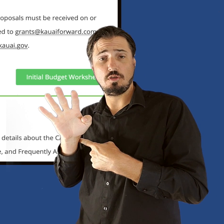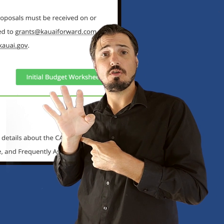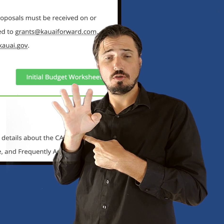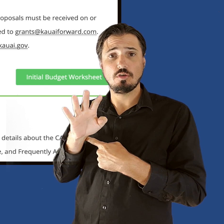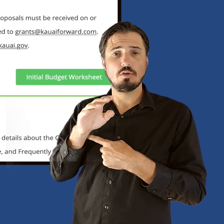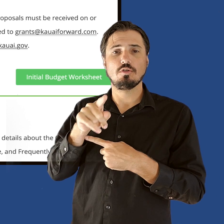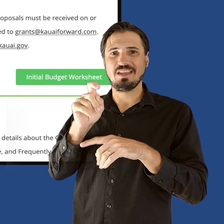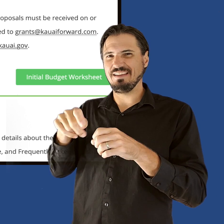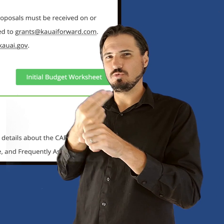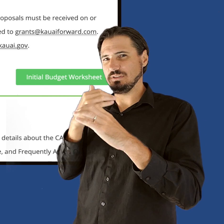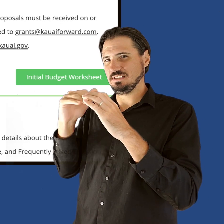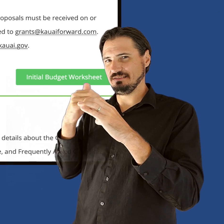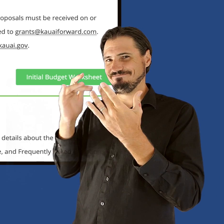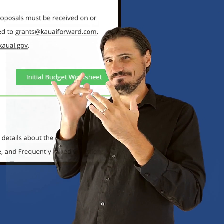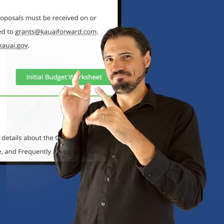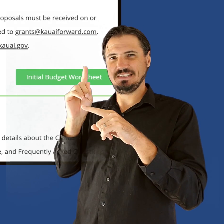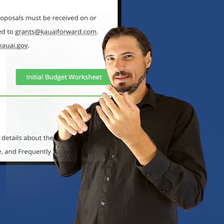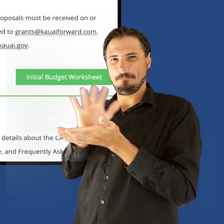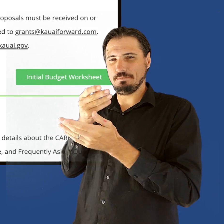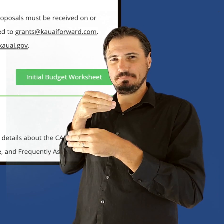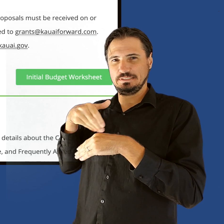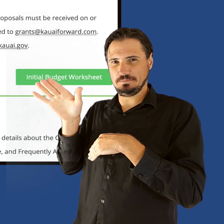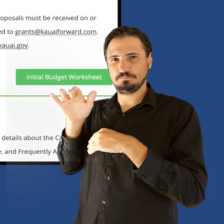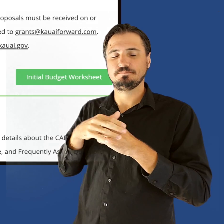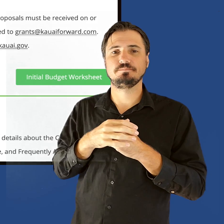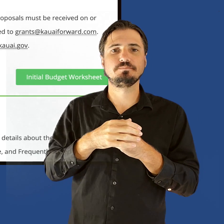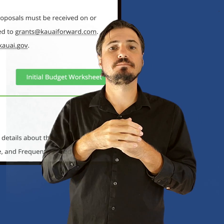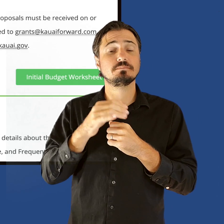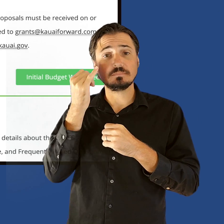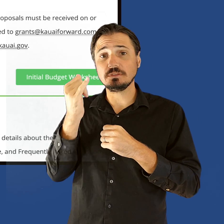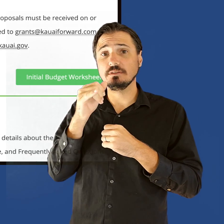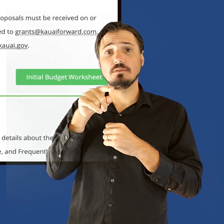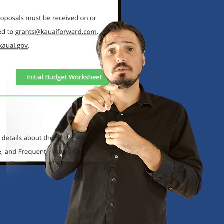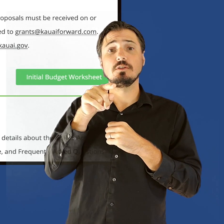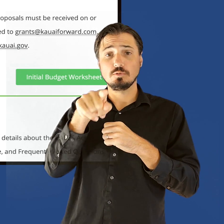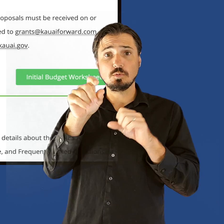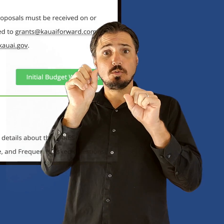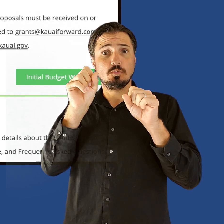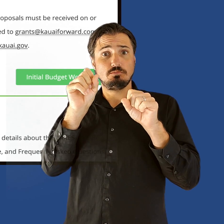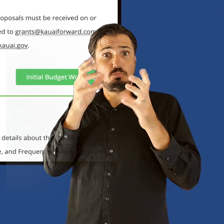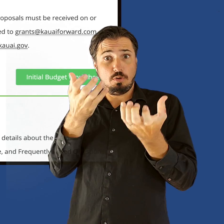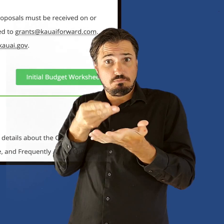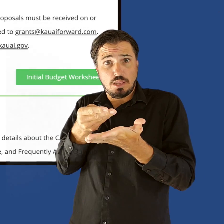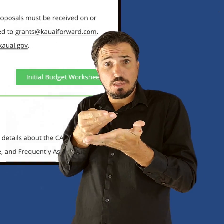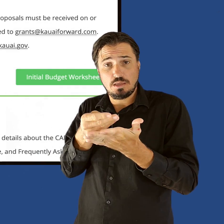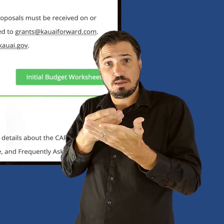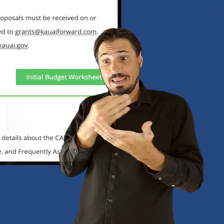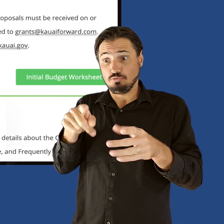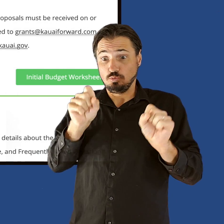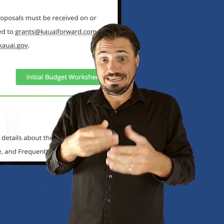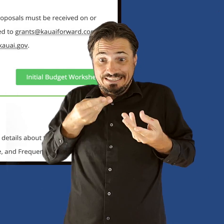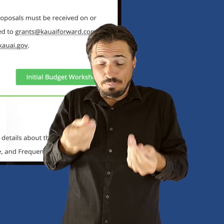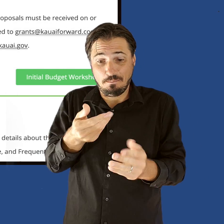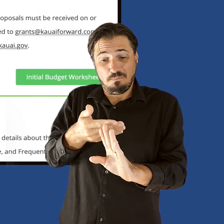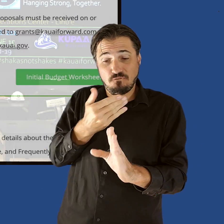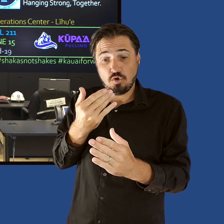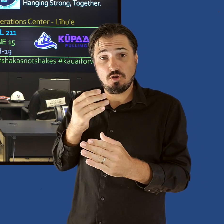Only proposals that respond to the current COVID-19 outbreak, that can be executed before December 30, 2020, are eligible for a grant.